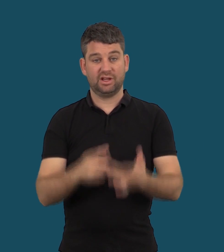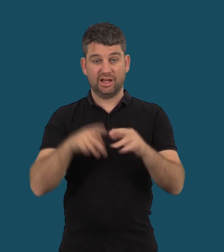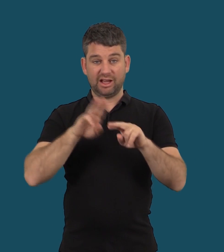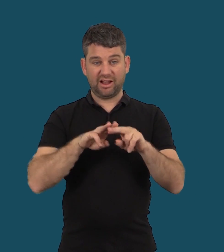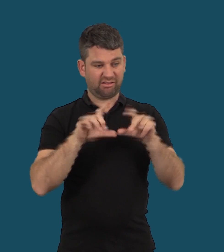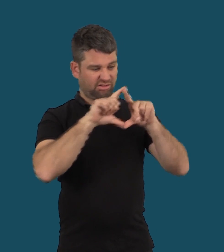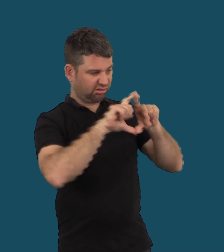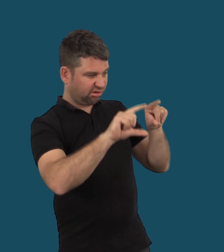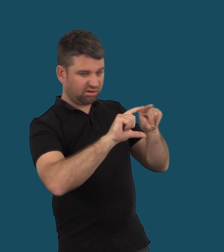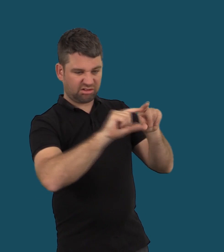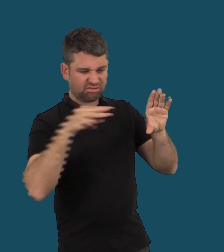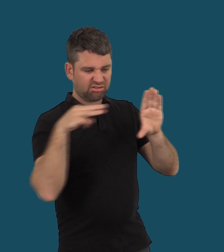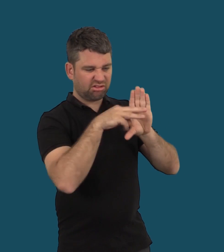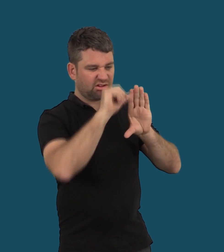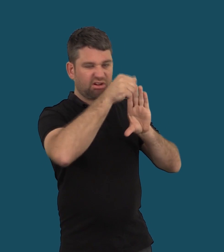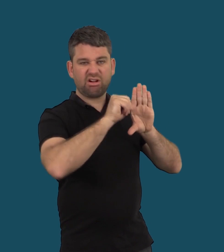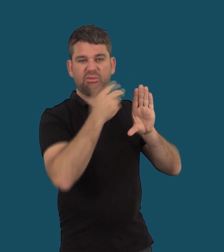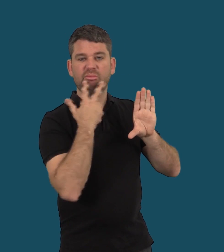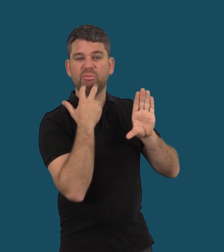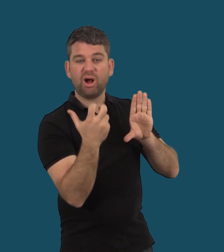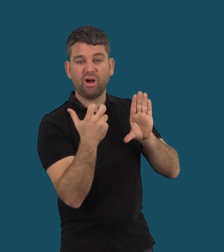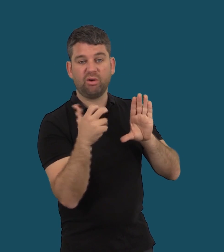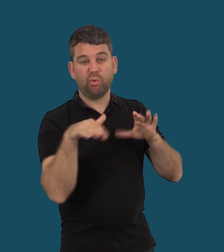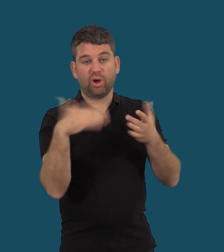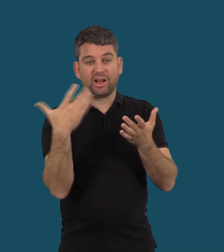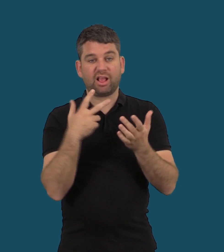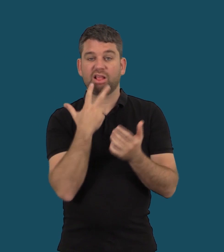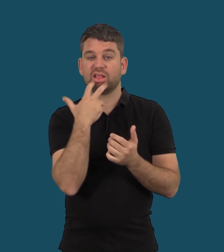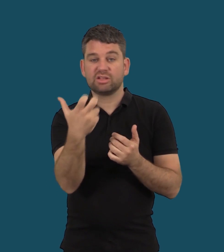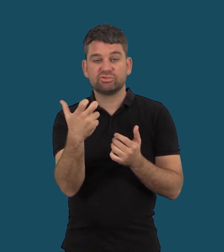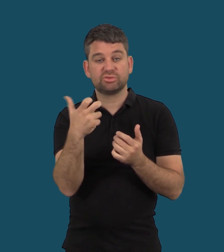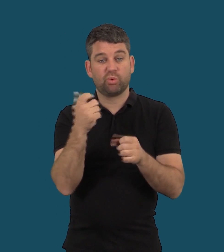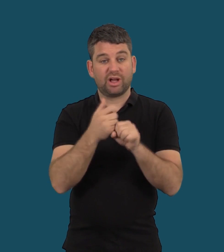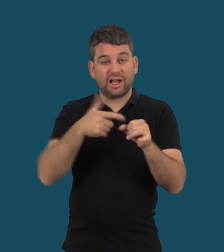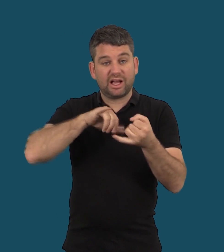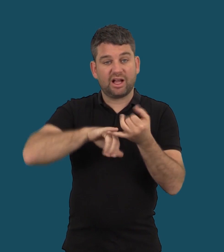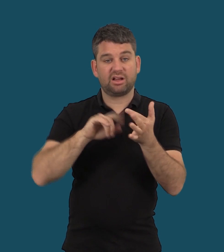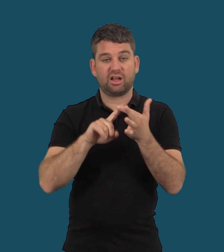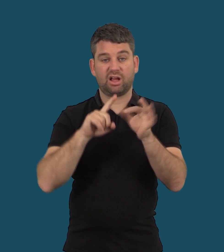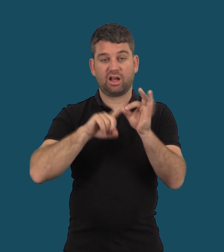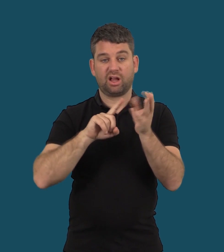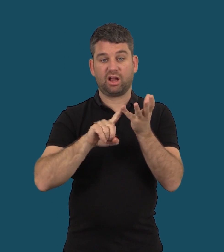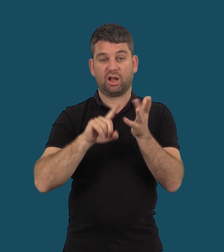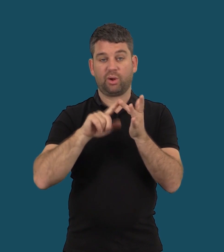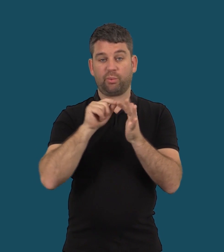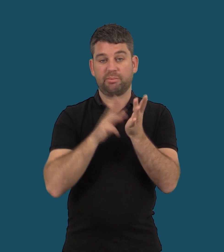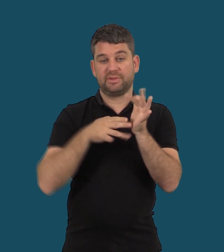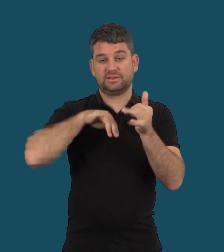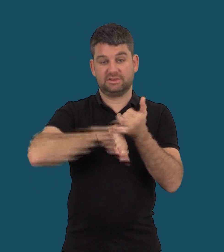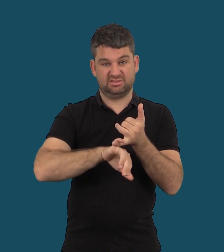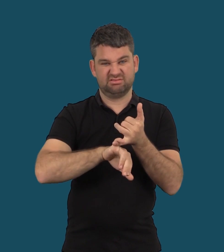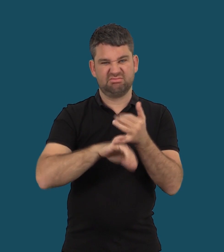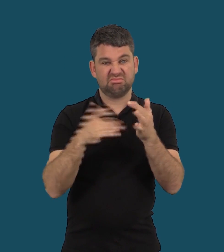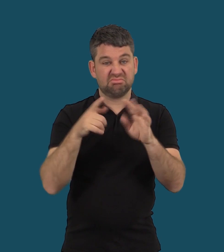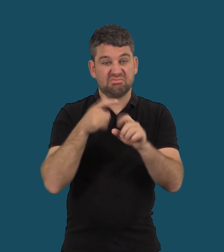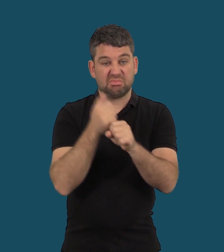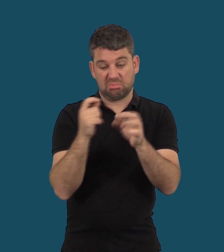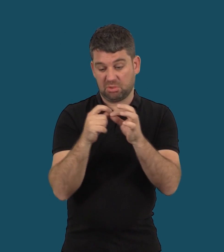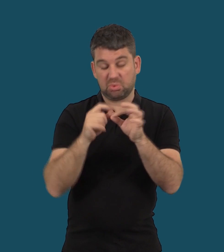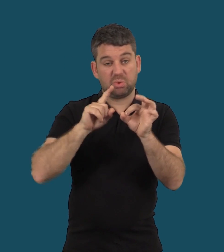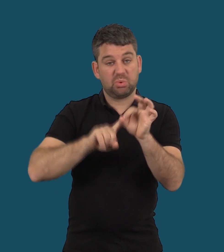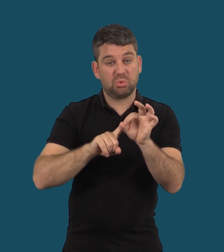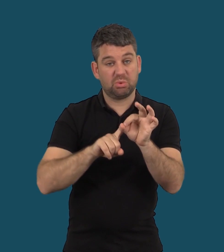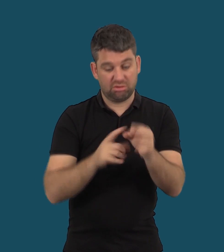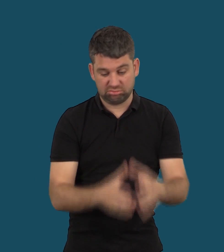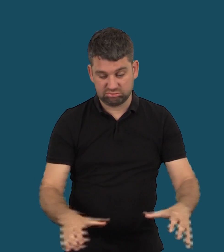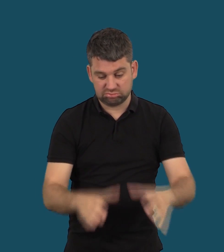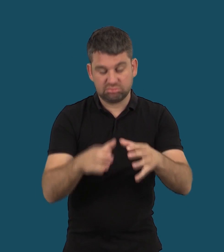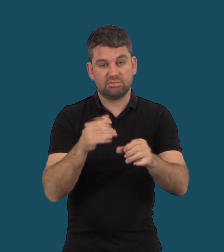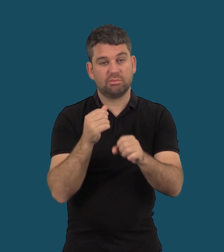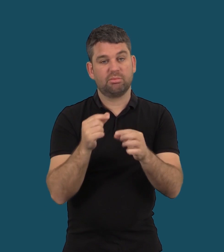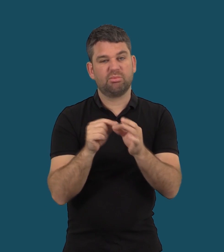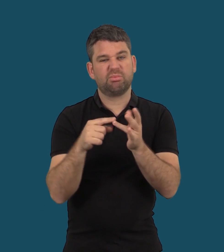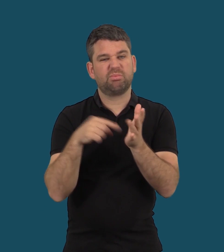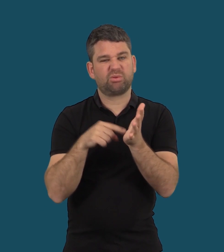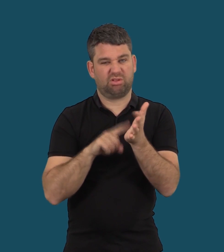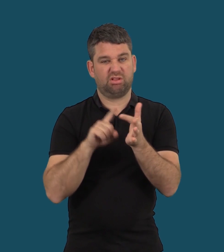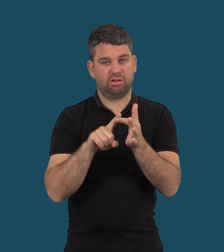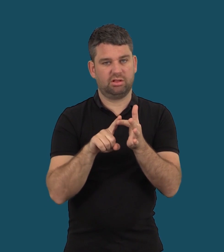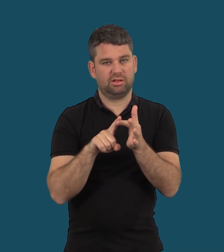Check if any electrical or gas appliances, such as barbecue gas bottles,